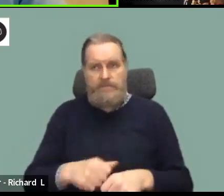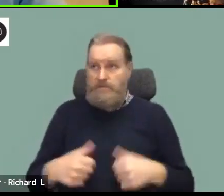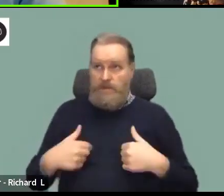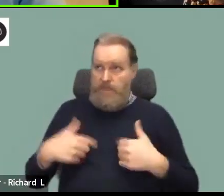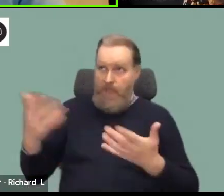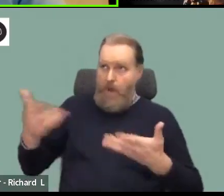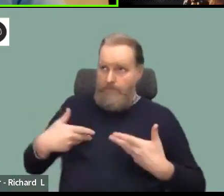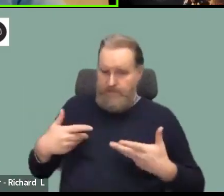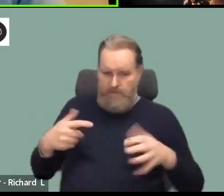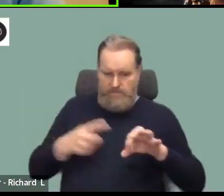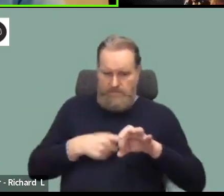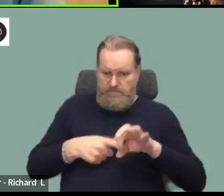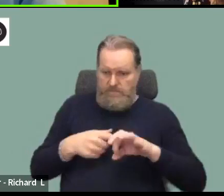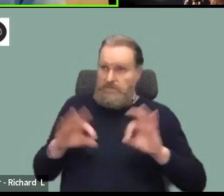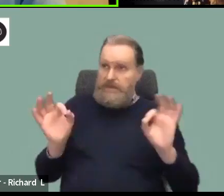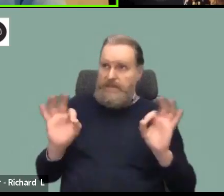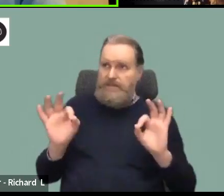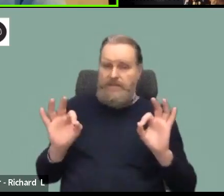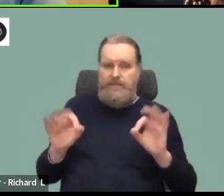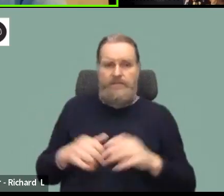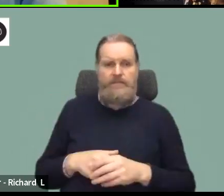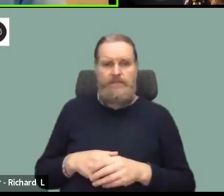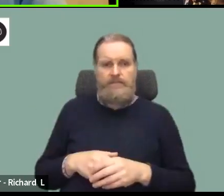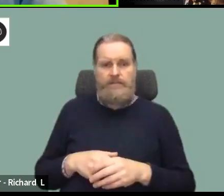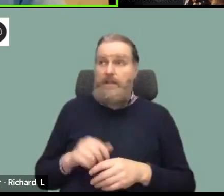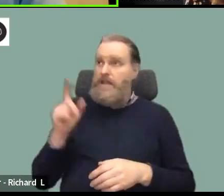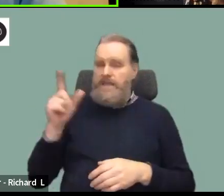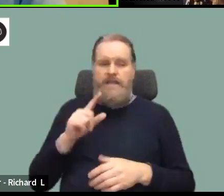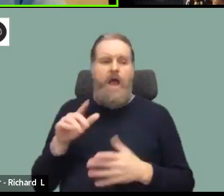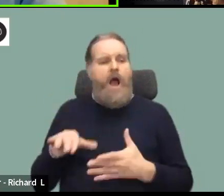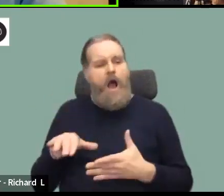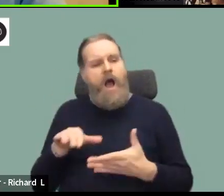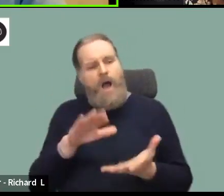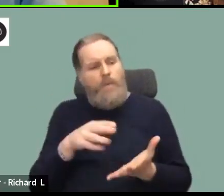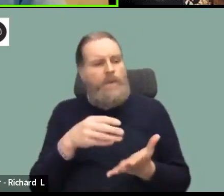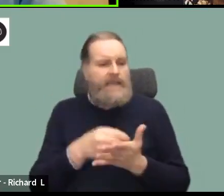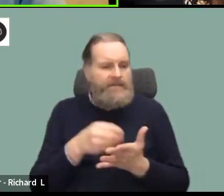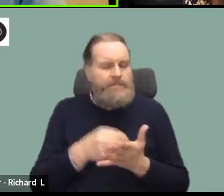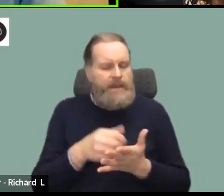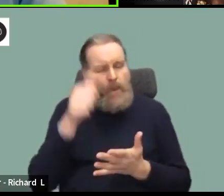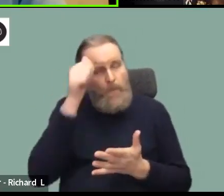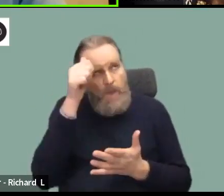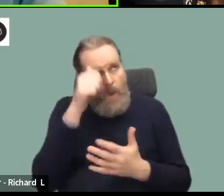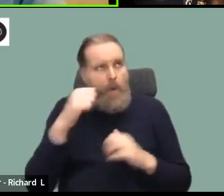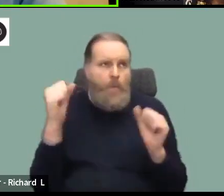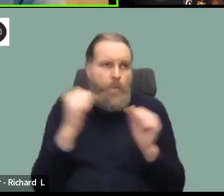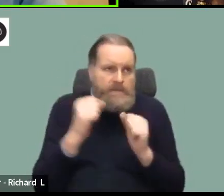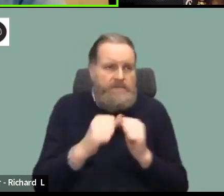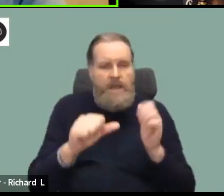through a christmas period. We've not even had that offer. Now they're not even saying, with Now they're not even saying we're prepared to get people